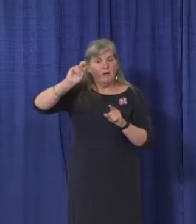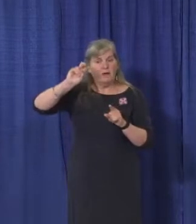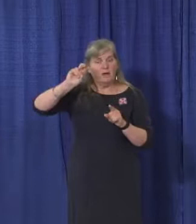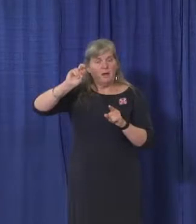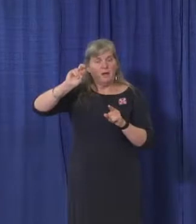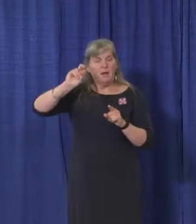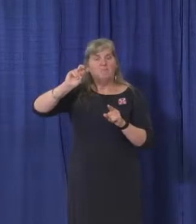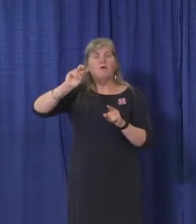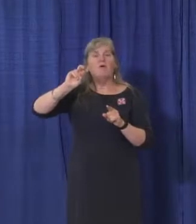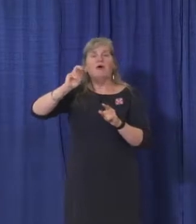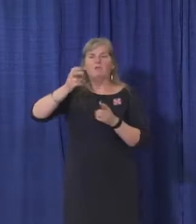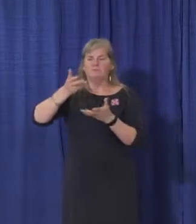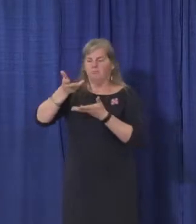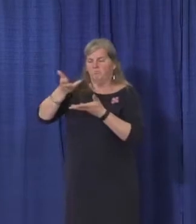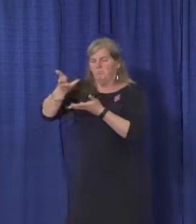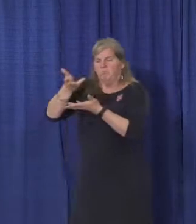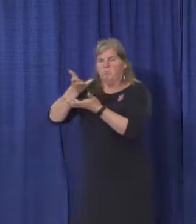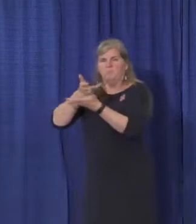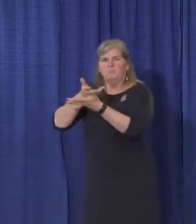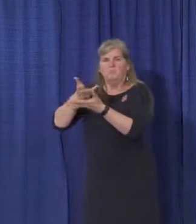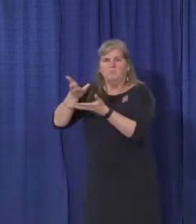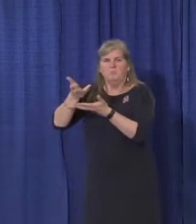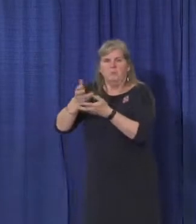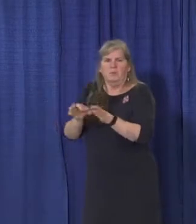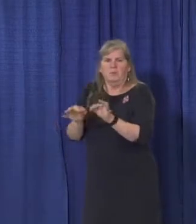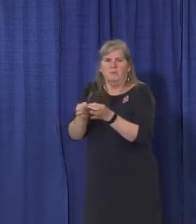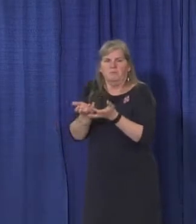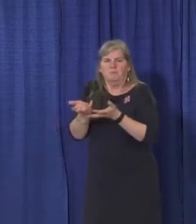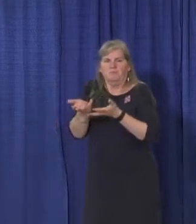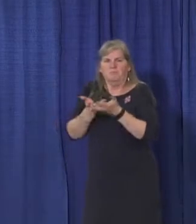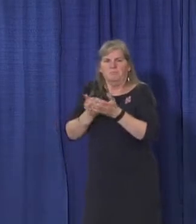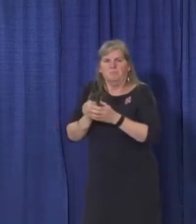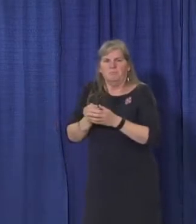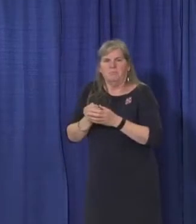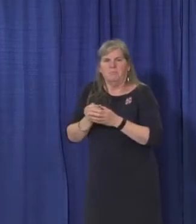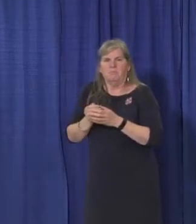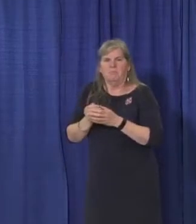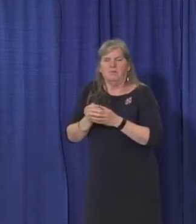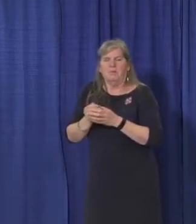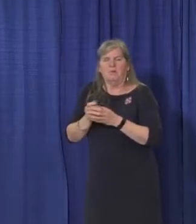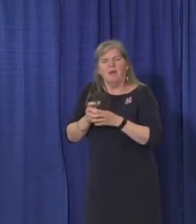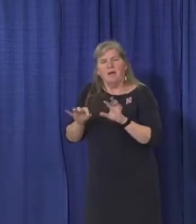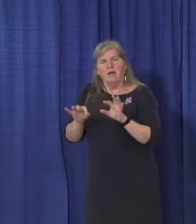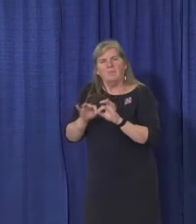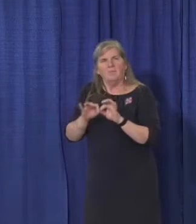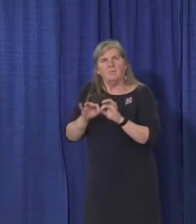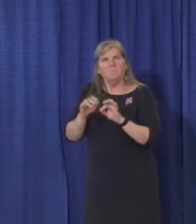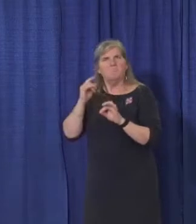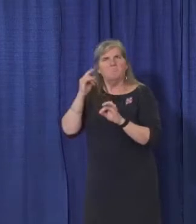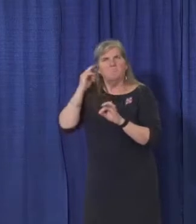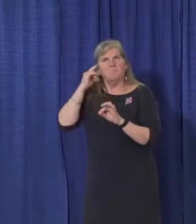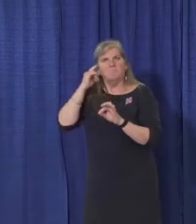Huawei communication and we need to be mindful that we have